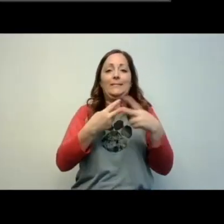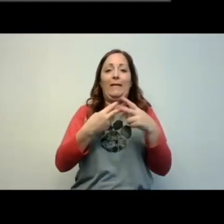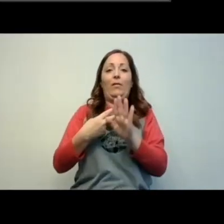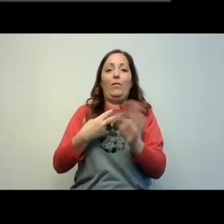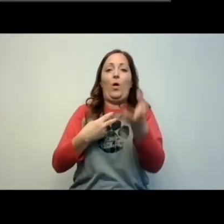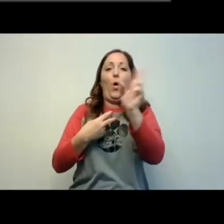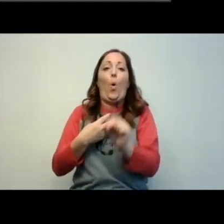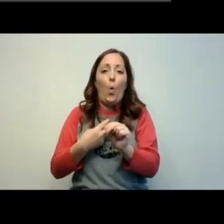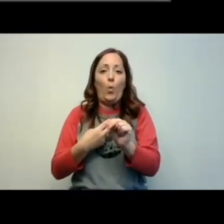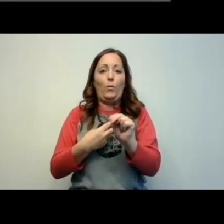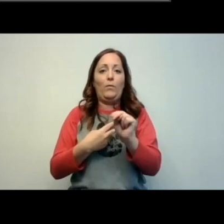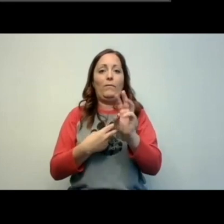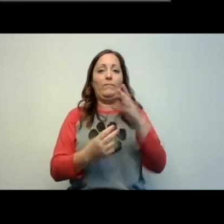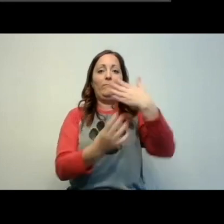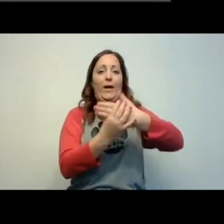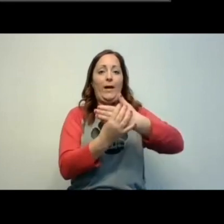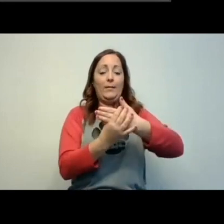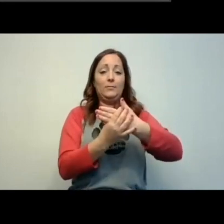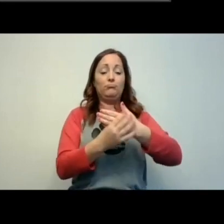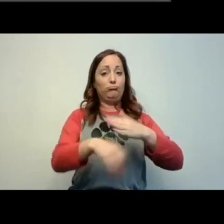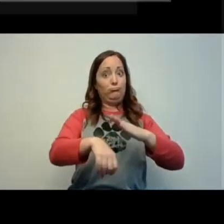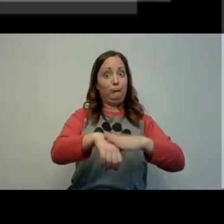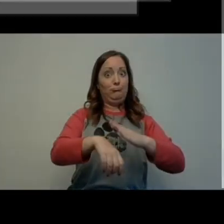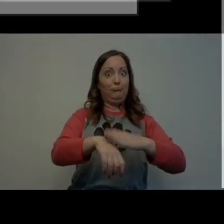any files in that folder but would need